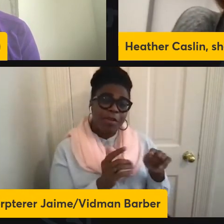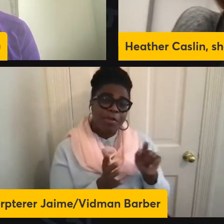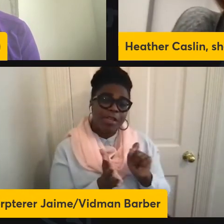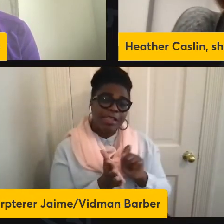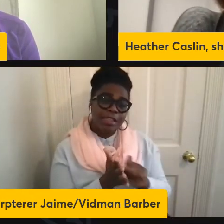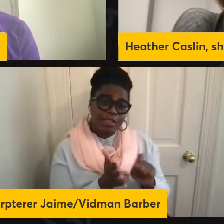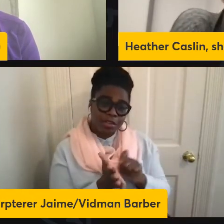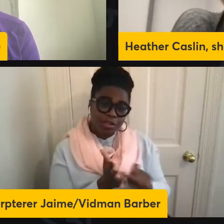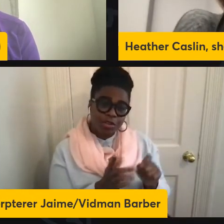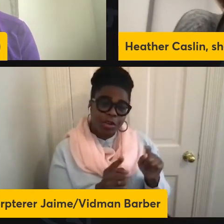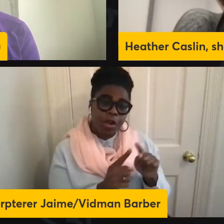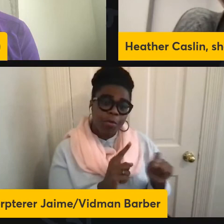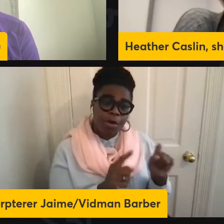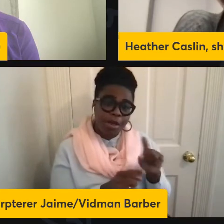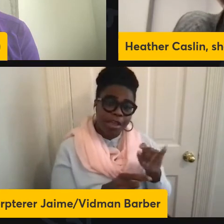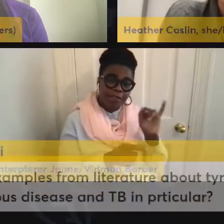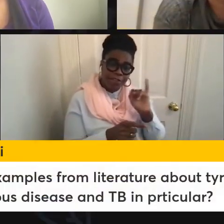disease or in TB in particular?